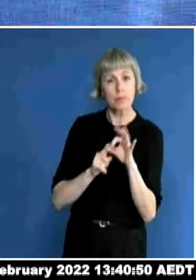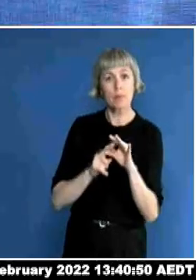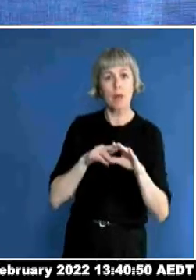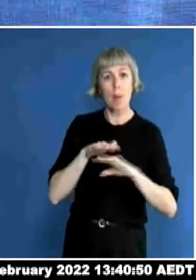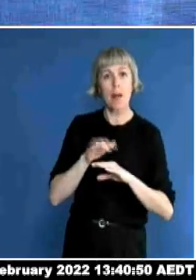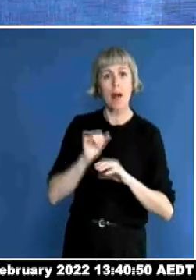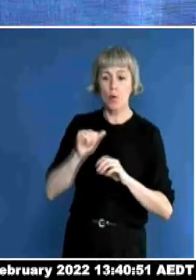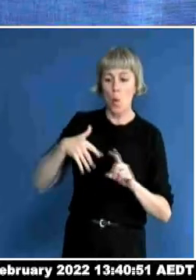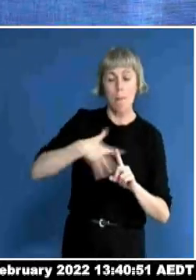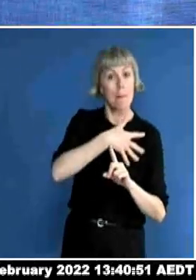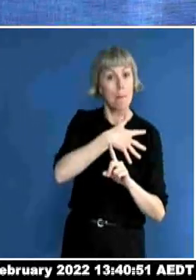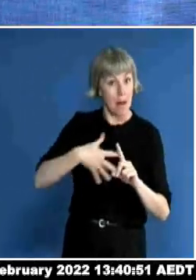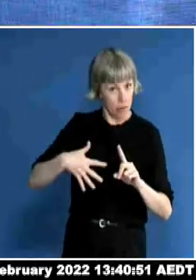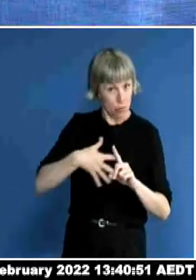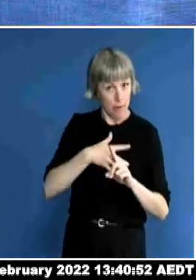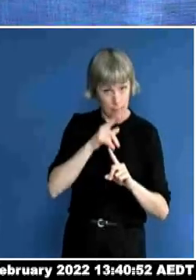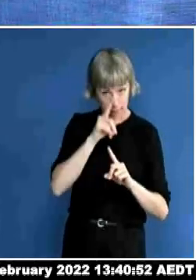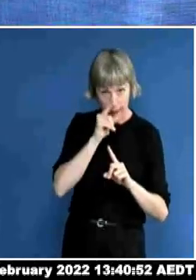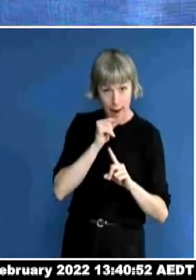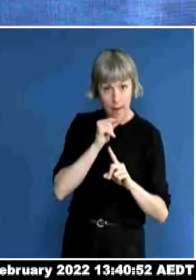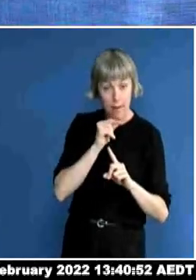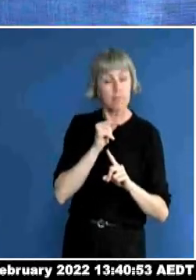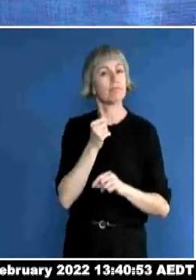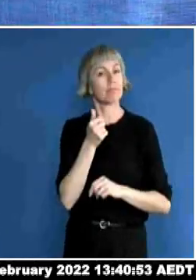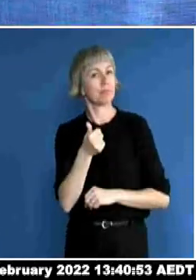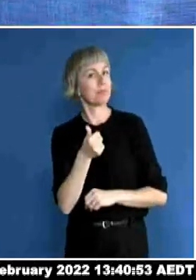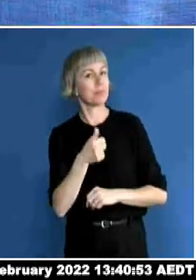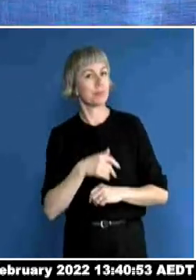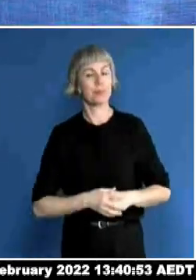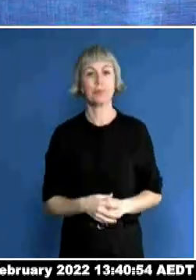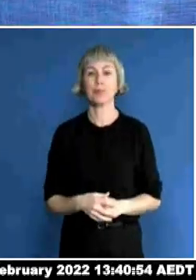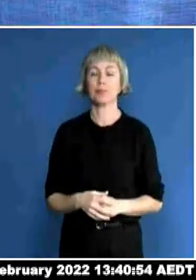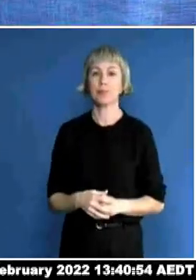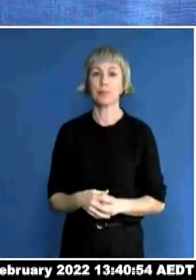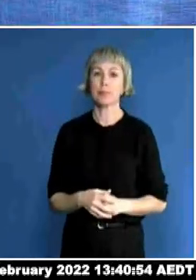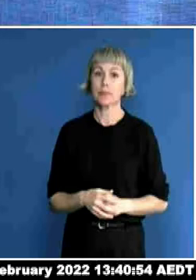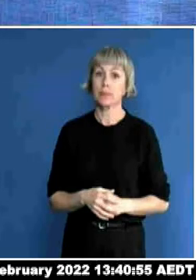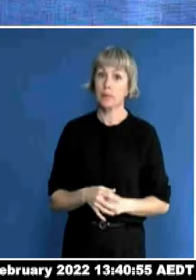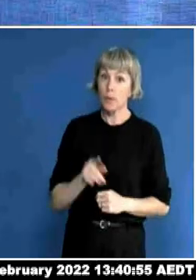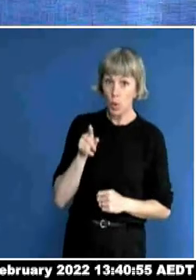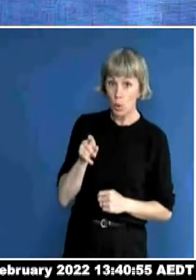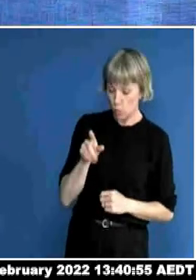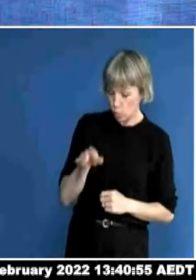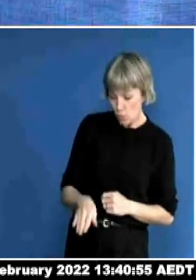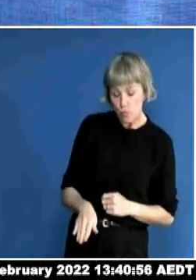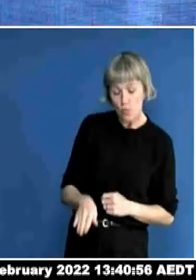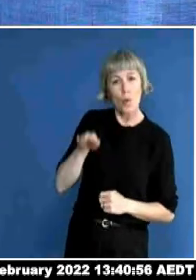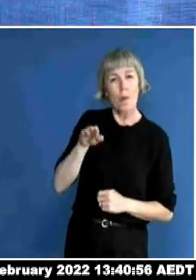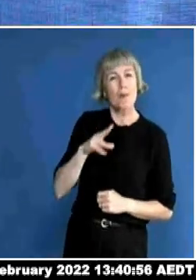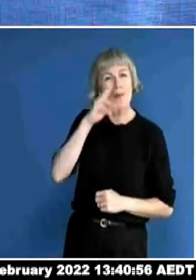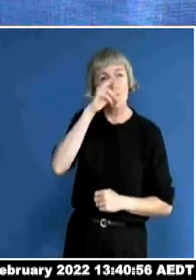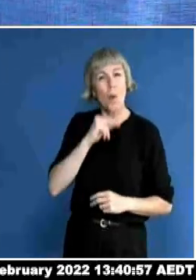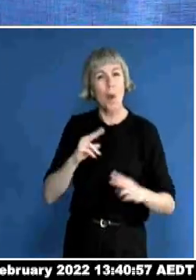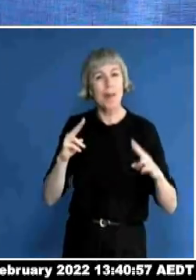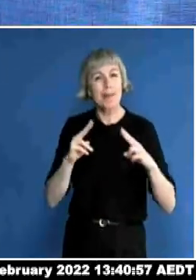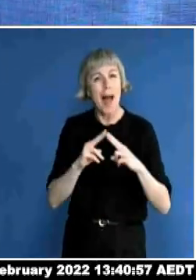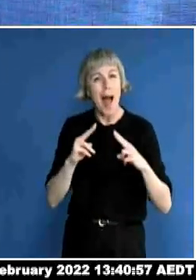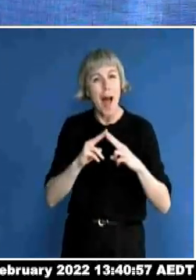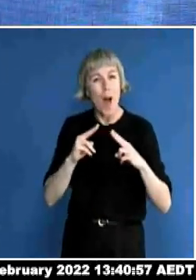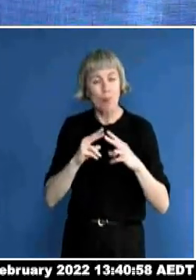Yes. MS EASTMAN: You grew up in a small town where you lived with your family, and